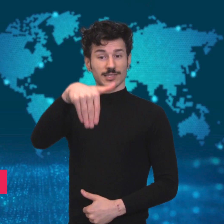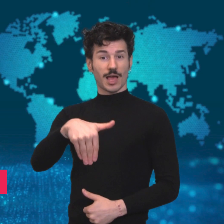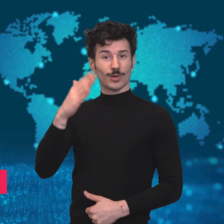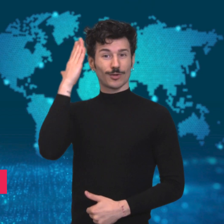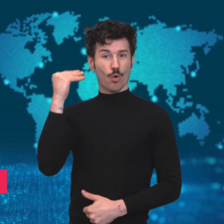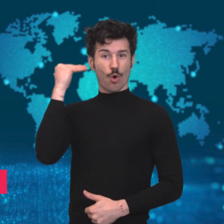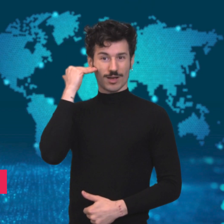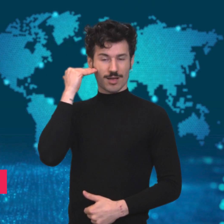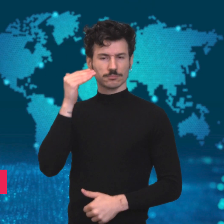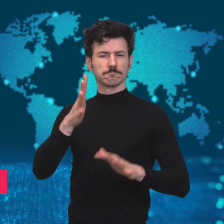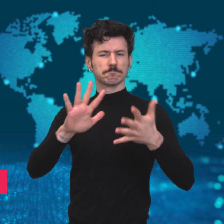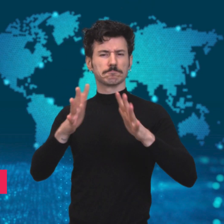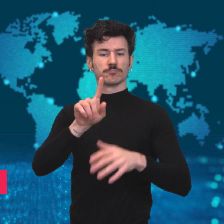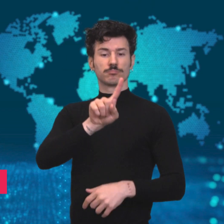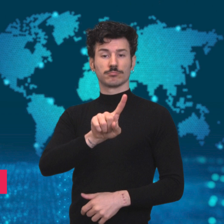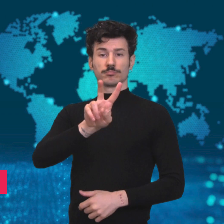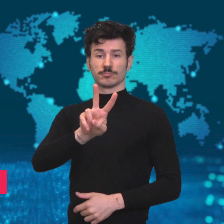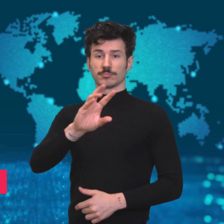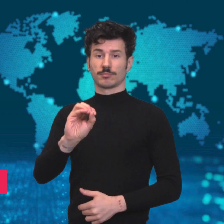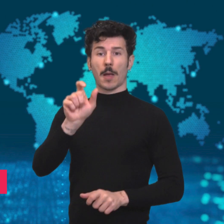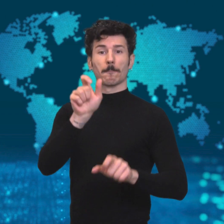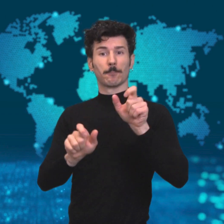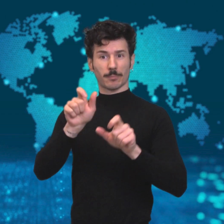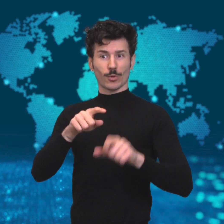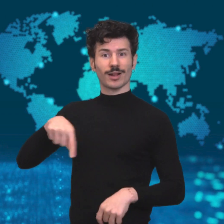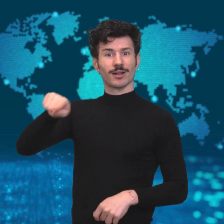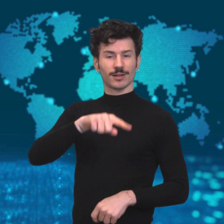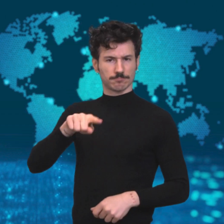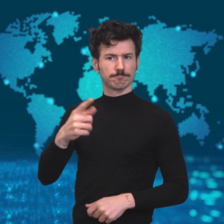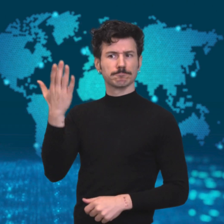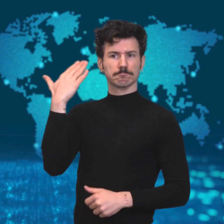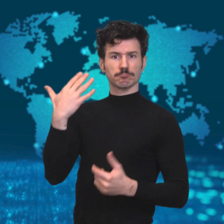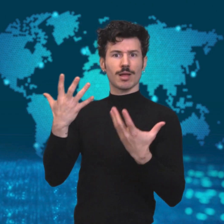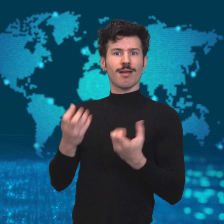[Alessio]: In South Korea, around 120 people who